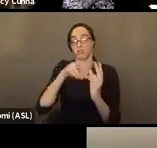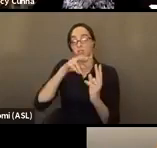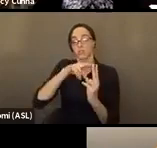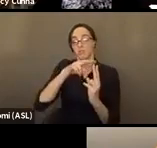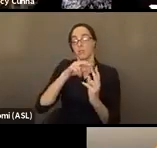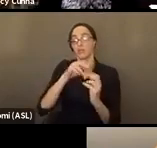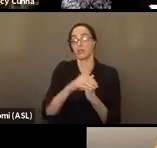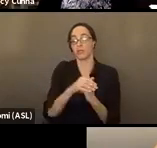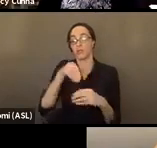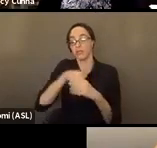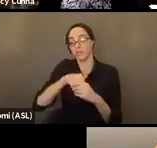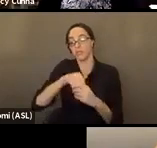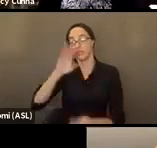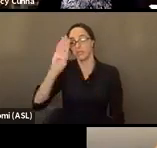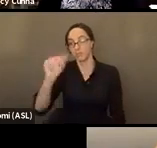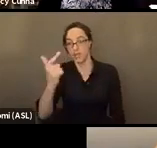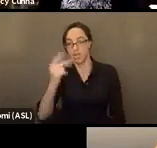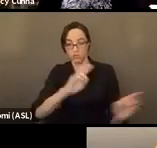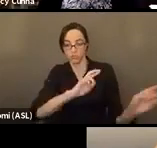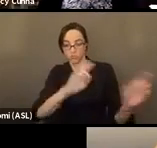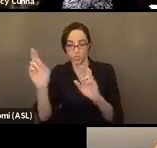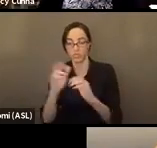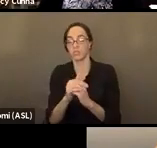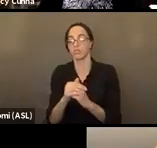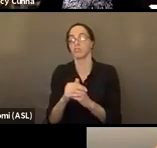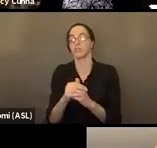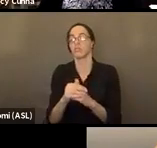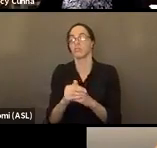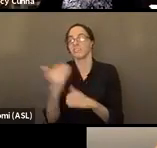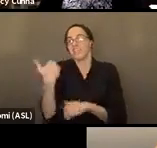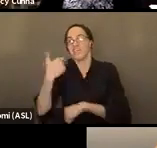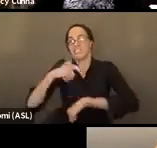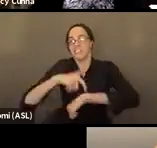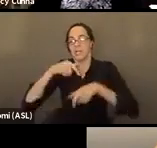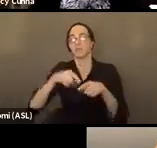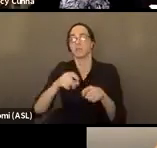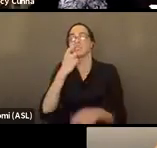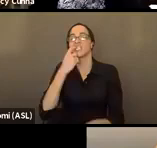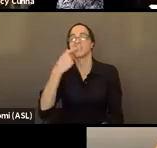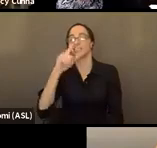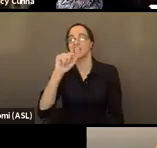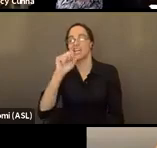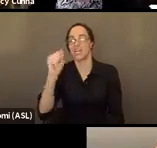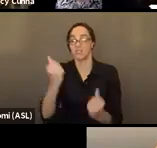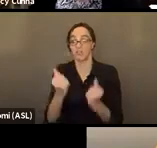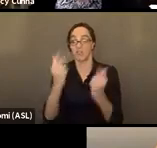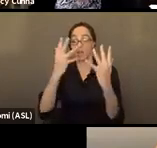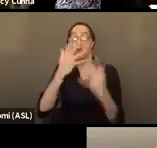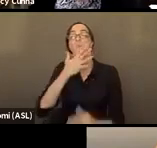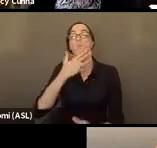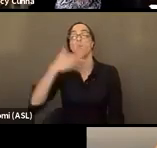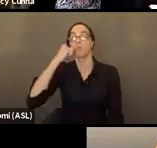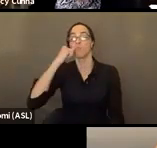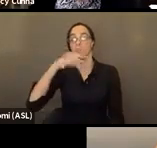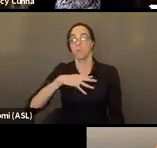a an elderly lady at the santa rosa vets that needed some hearing aids and we worked with the